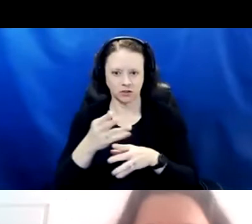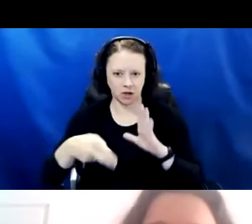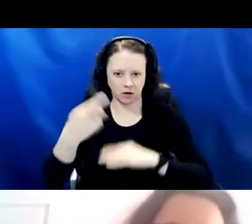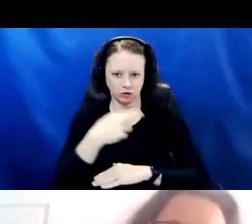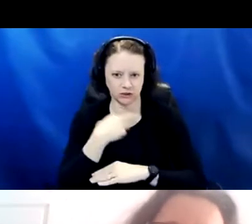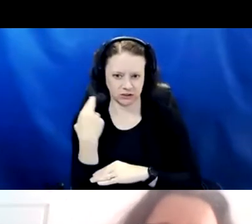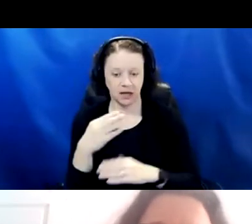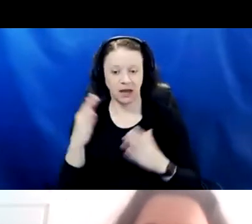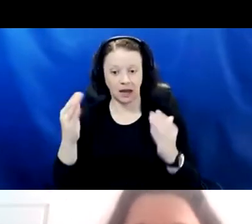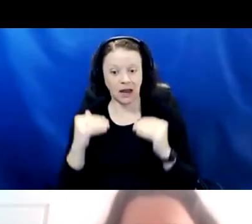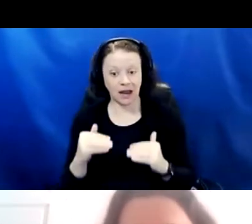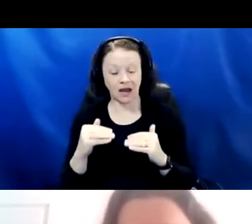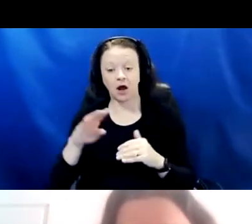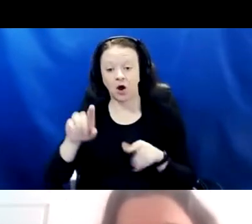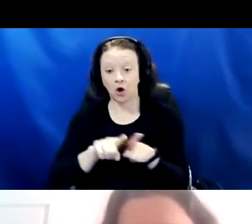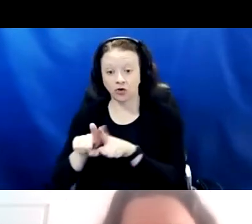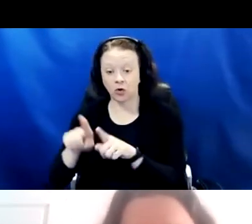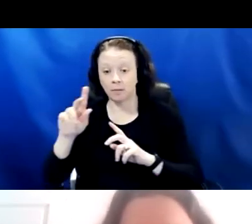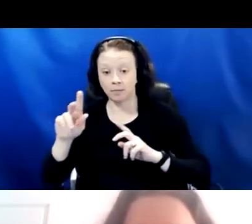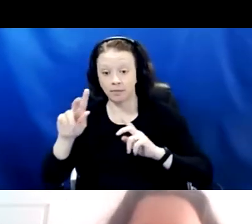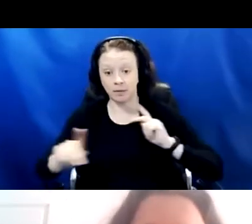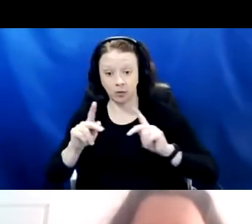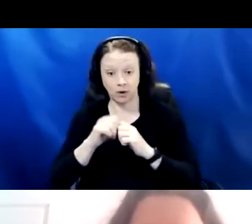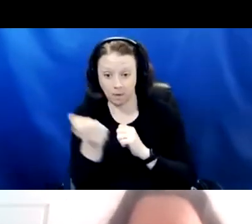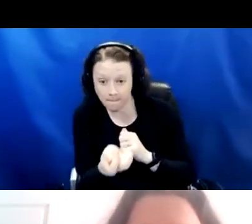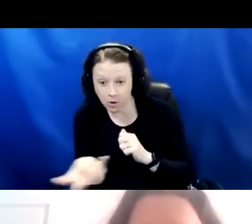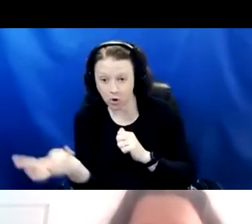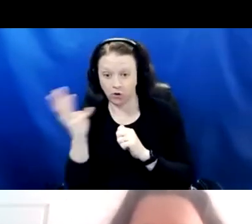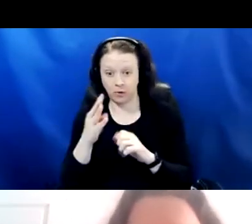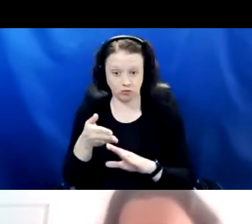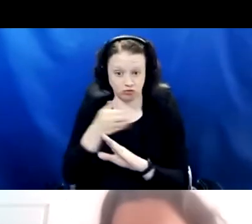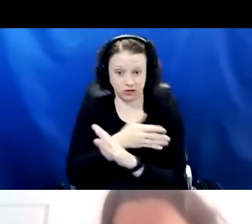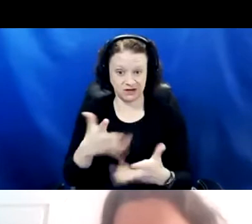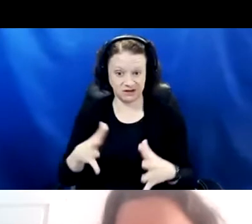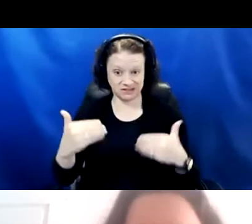and then a person with multiple pre-existing conditions that in combination put them at high risk.